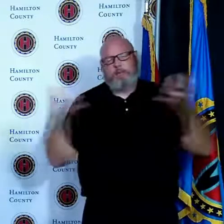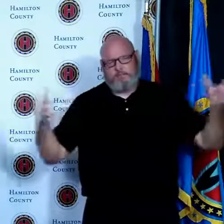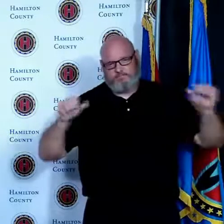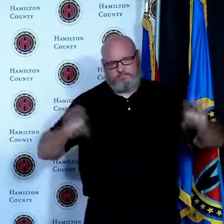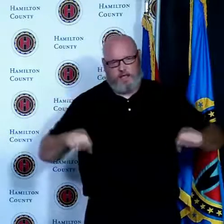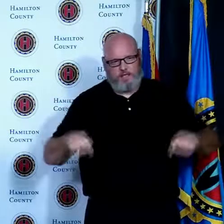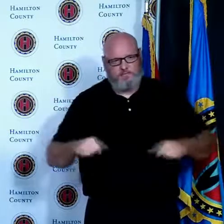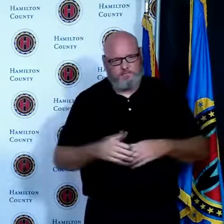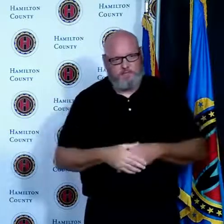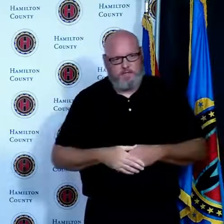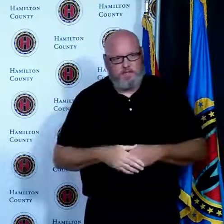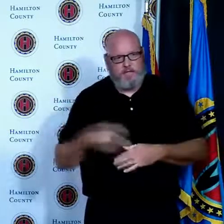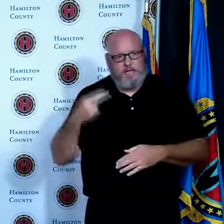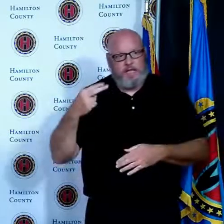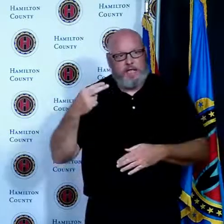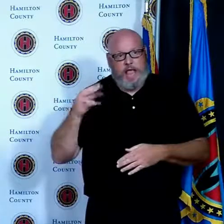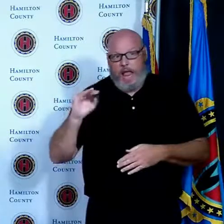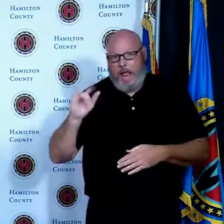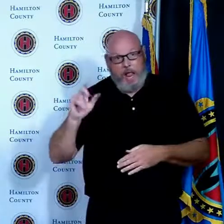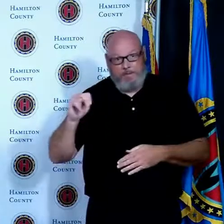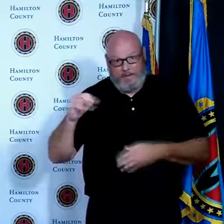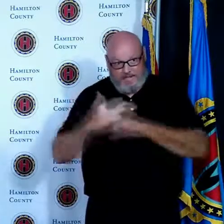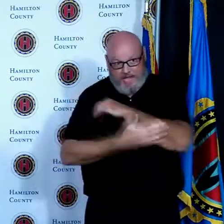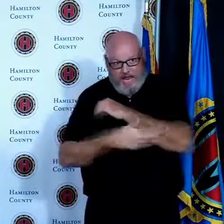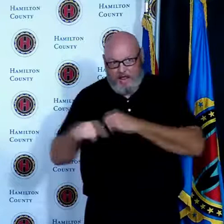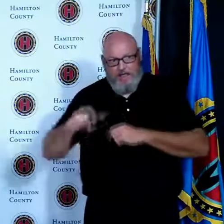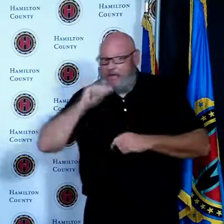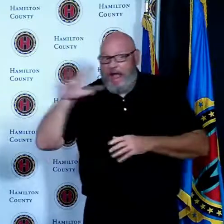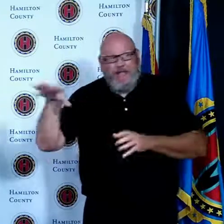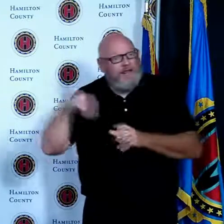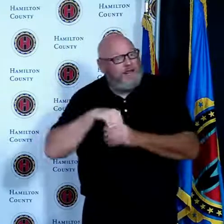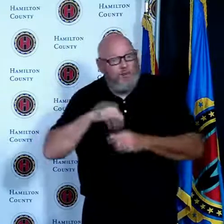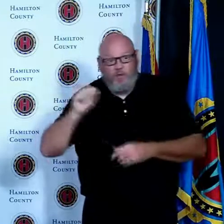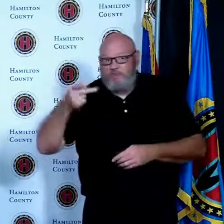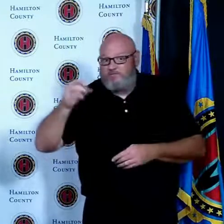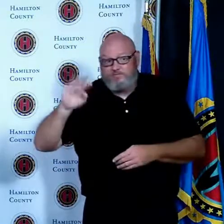Norwood and Springdale we have 178 schools and so each school